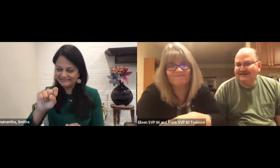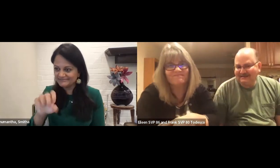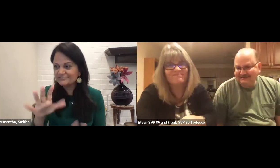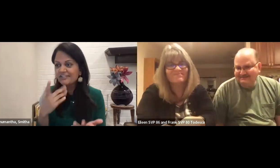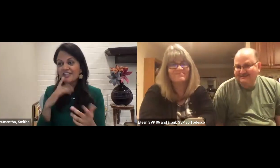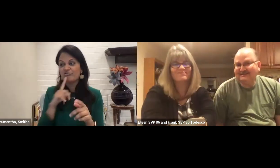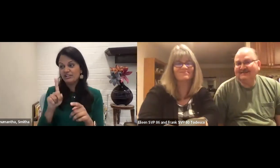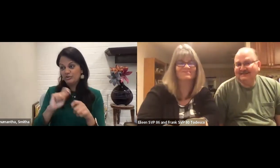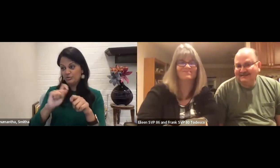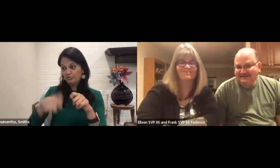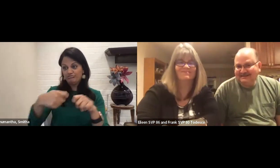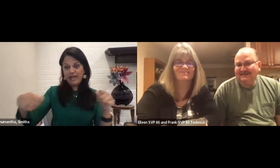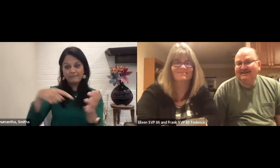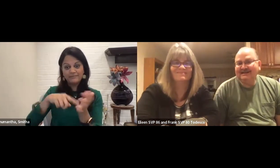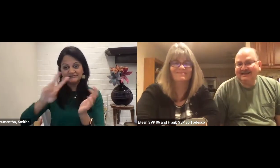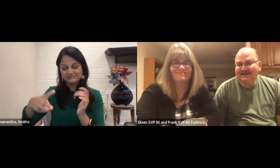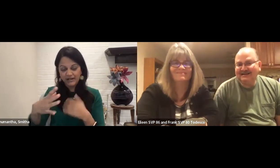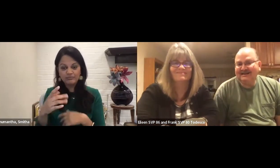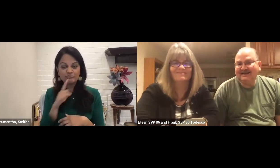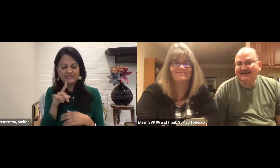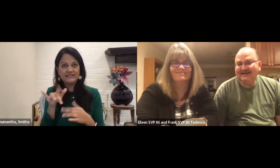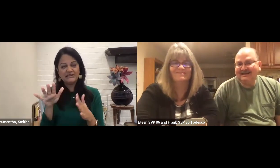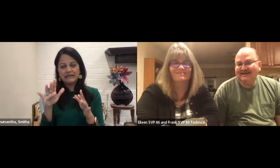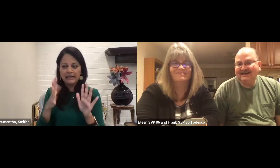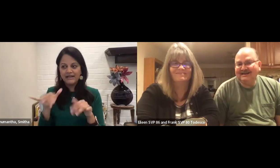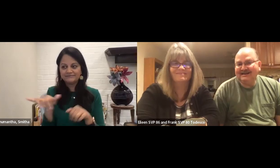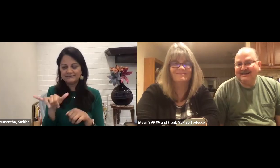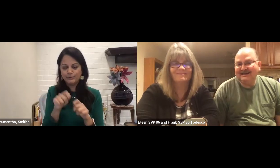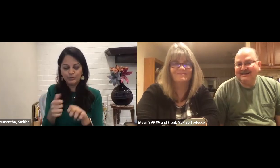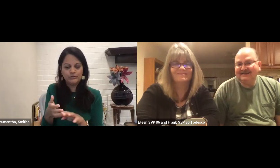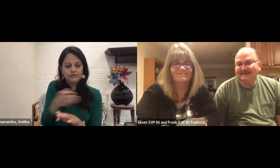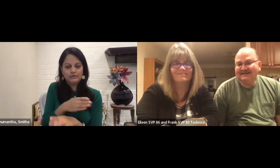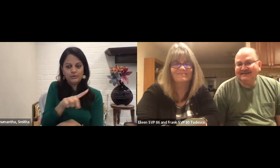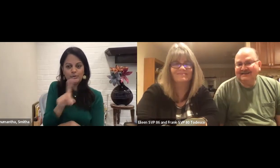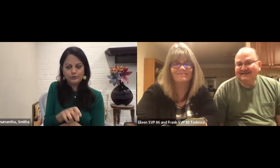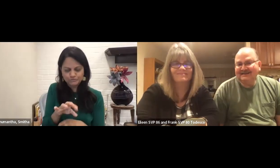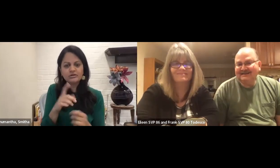but having that support has been extremely important. Ah, I completely agree,